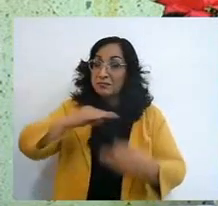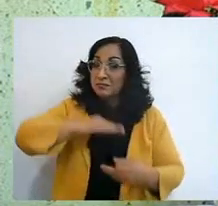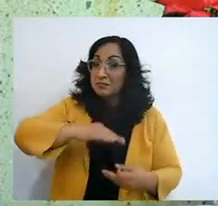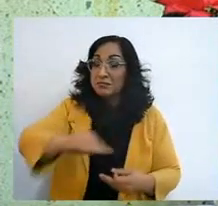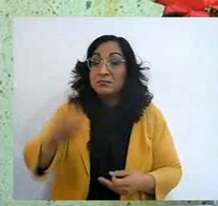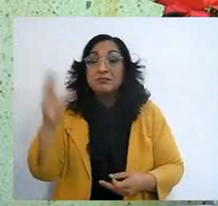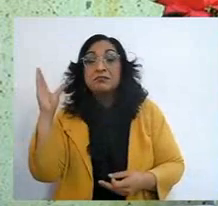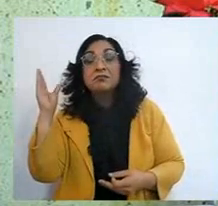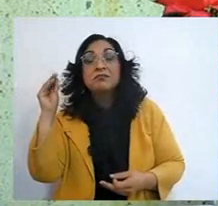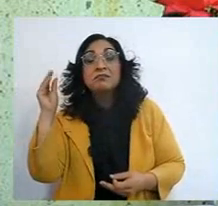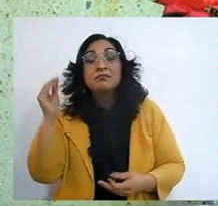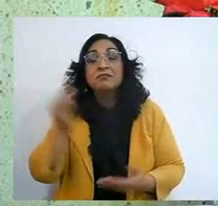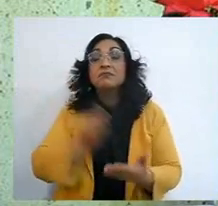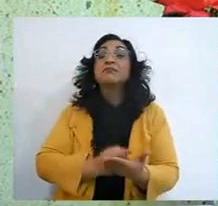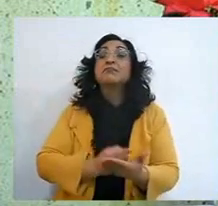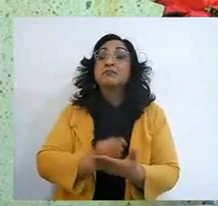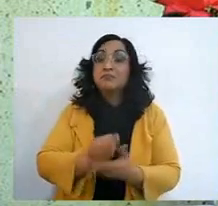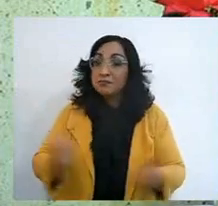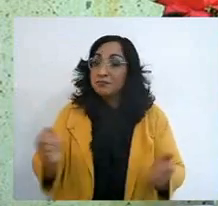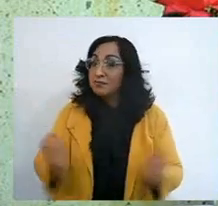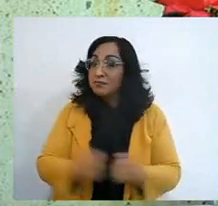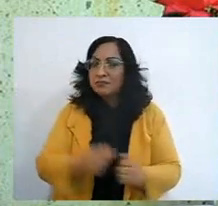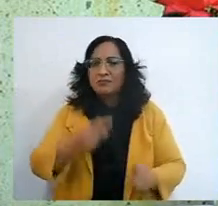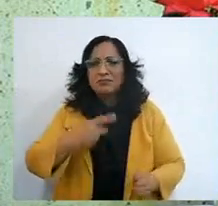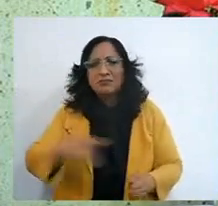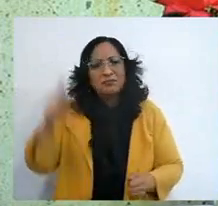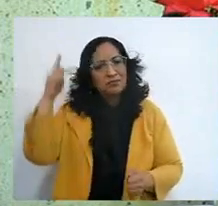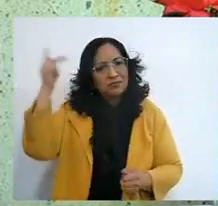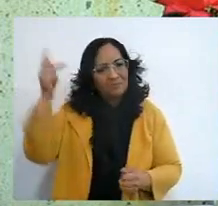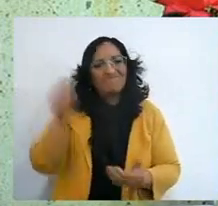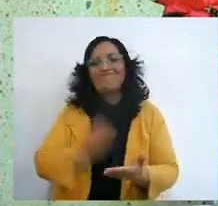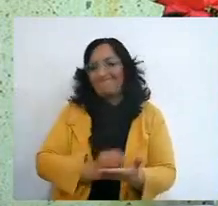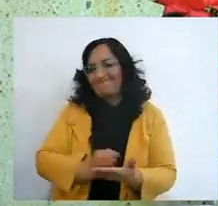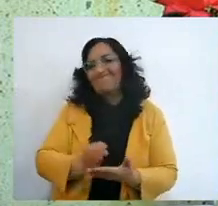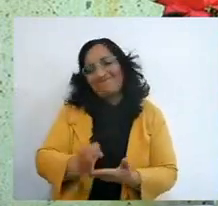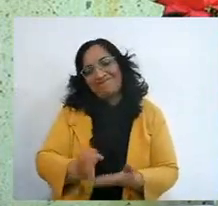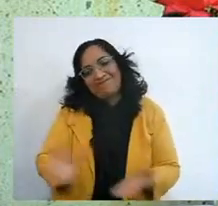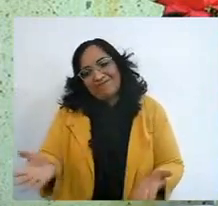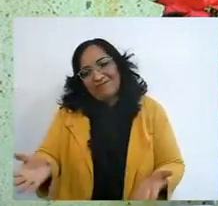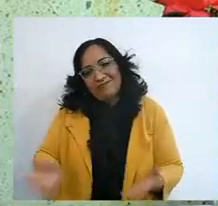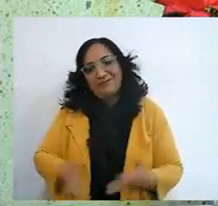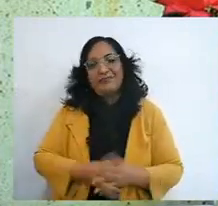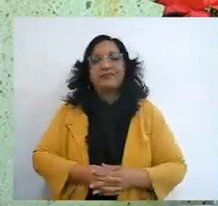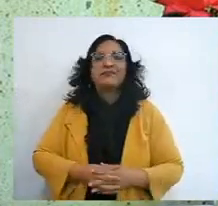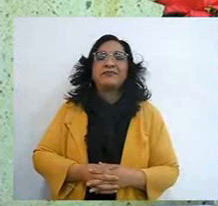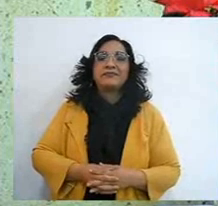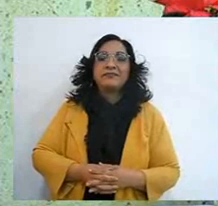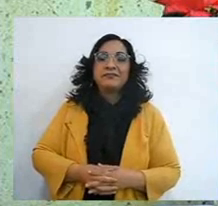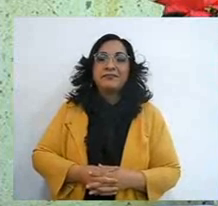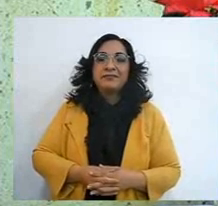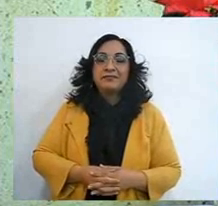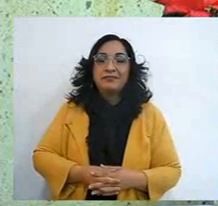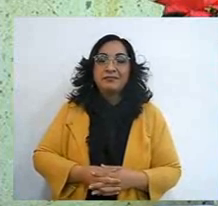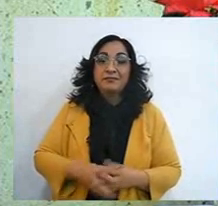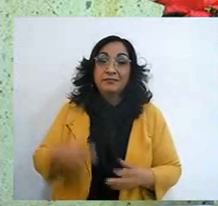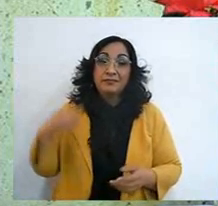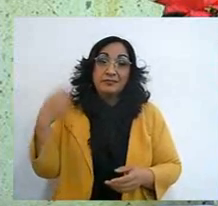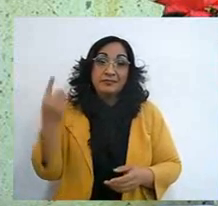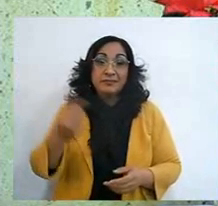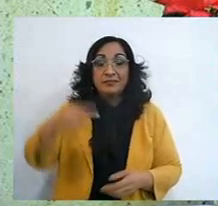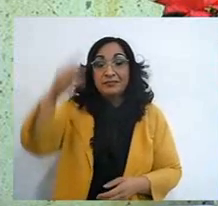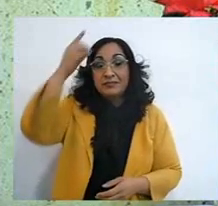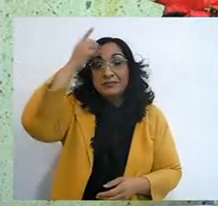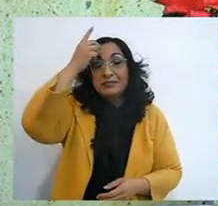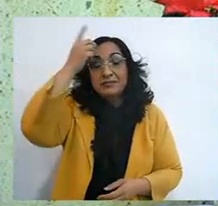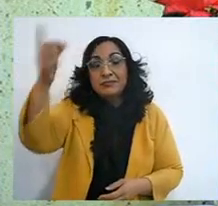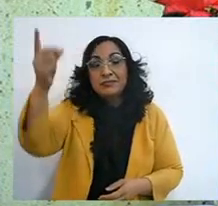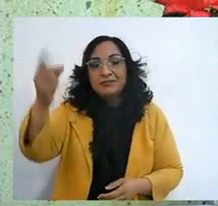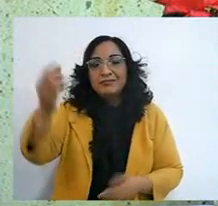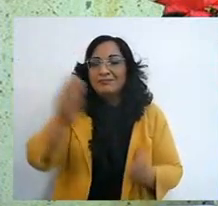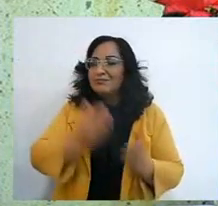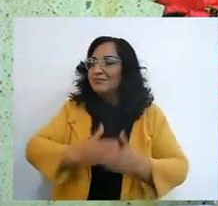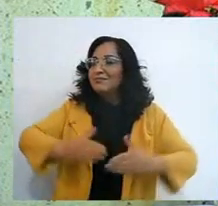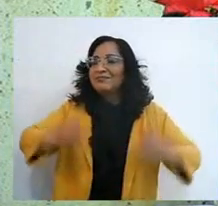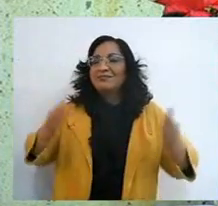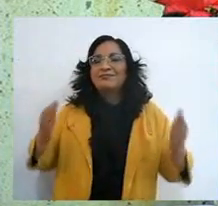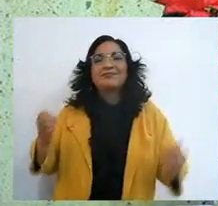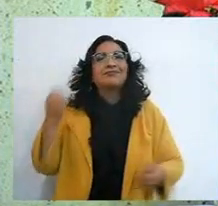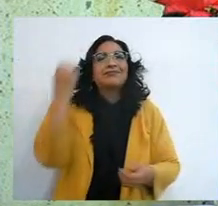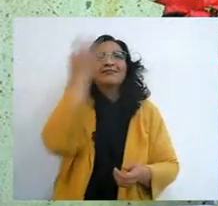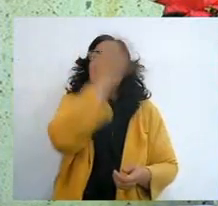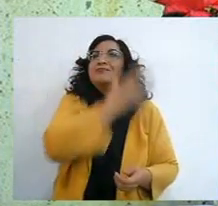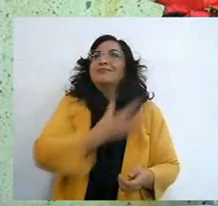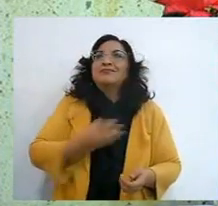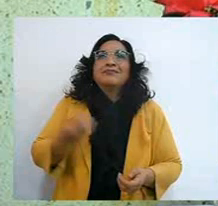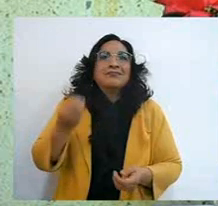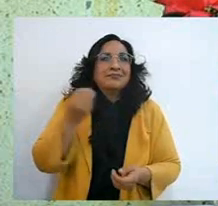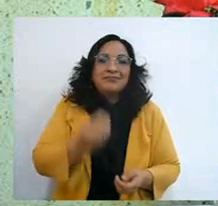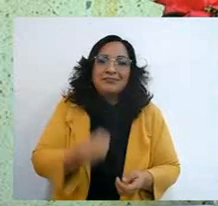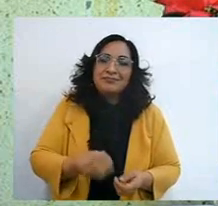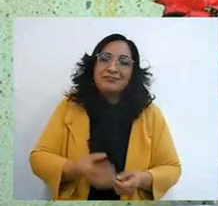and he is faithful, with his faithful people, of course, and he is such a great and wonderful God,